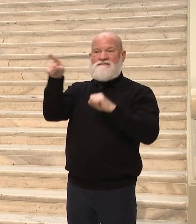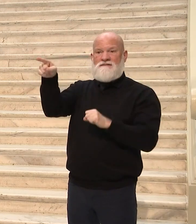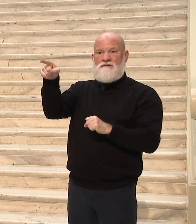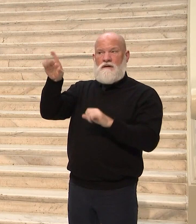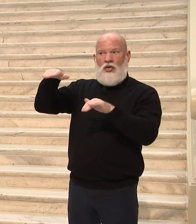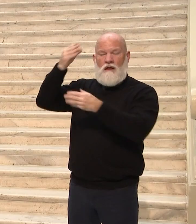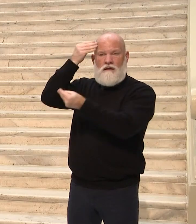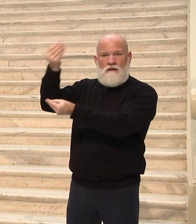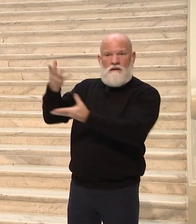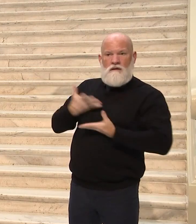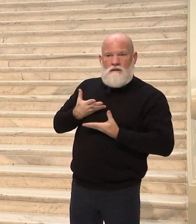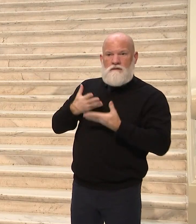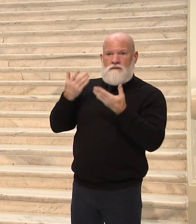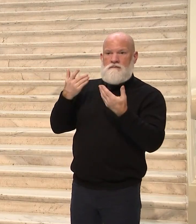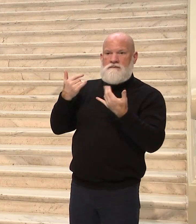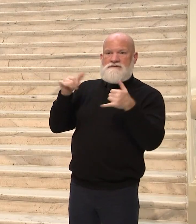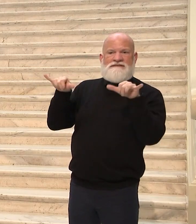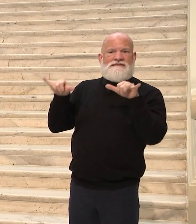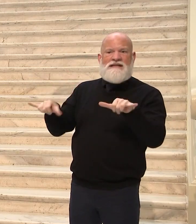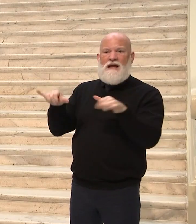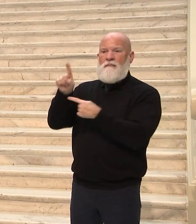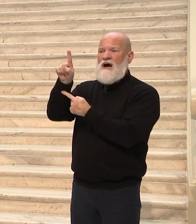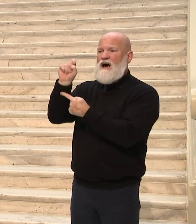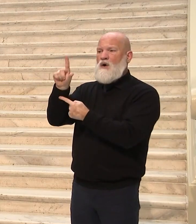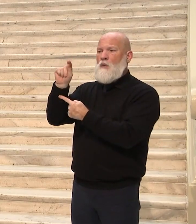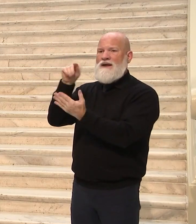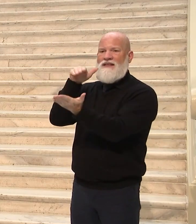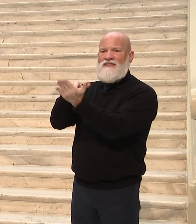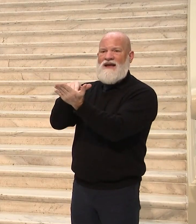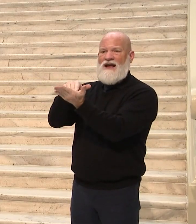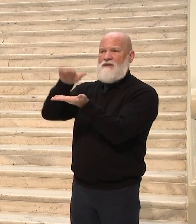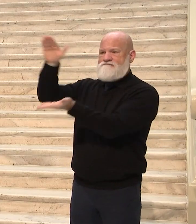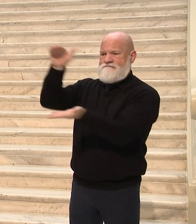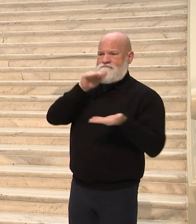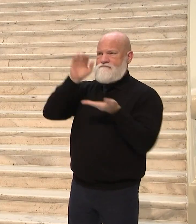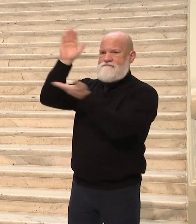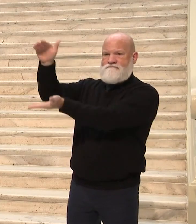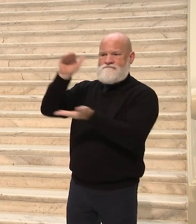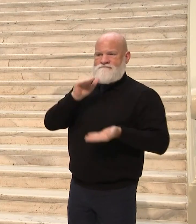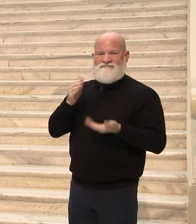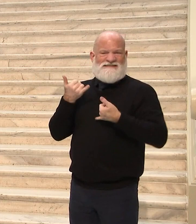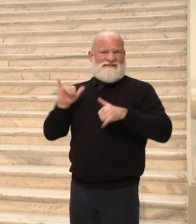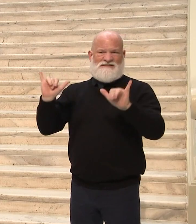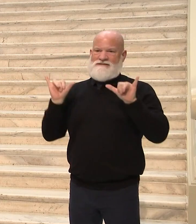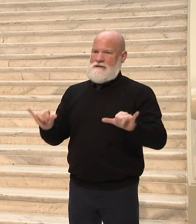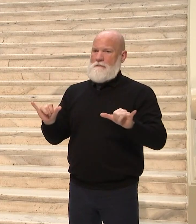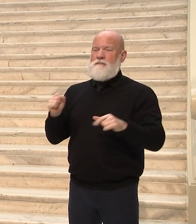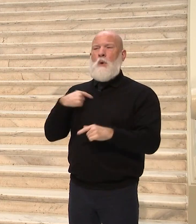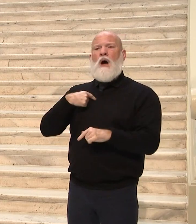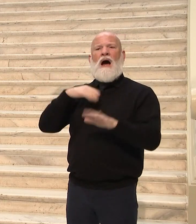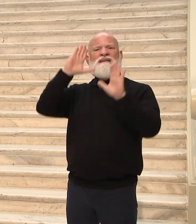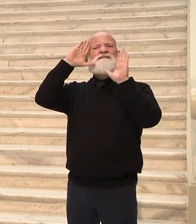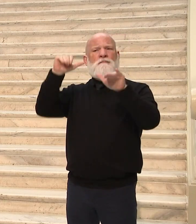INFORMED BY THE BIDEN ADMINISTRATION THAT WE WILL ADMINISTRATION THAT WE WILL ADMINISTRATION THAT WE WILL RECEIVE ADMINISTRATION THAT WE WILL RECEIVE ANY ADMINISTRATION THAT WE WILL RECEIVE ANY INCREASE ADMINISTRATION THAT WE WILL RECEIVE ANY INCREASE IN ADMINISTRATION THAT WE WILL RECEIVE ANY INCREASE IN OUR RECEIVE ANY INCREASE IN OUR RECEIVE ANY INCREASE IN OUR ALLOTMENT RECEIVE ANY INCREASE IN OUR ALLOTMENT ABOVE RECEIVE ANY INCREASE IN OUR ALLOTMENT ABOVE THE RECEIVE ANY INCREASE IN OUR ALLOTMENT ABOVE THE 120,000 RECEIVE ANY INCREASE IN OUR ALLOTMENT ABOVE THE 120,000 WE ALLOTMENT ABOVE THE 120,000 WE ALLOTMENT ABOVE THE 120,000 WE ARE ALLOTMENT ABOVE THE 120,000 WE ARE CURRENTLY ALLOTMENT ABOVE THE 120,000 WE ARE CURRENTLY GETTING. ARE CURRENTLY GETTING. ARE CURRENTLY GETTING. AND ARE CURRENTLY GETTING. AND WE ARE CURRENTLY GETTING. AND WE DO ARE CURRENTLY GETTING. AND WE DO NOT ARE CURRENTLY GETTING. AND WE DO NOT EXPECT ARE CURRENTLY GETTING. AND WE DO NOT EXPECT THAT ARE CURRENTLY GETTING. AND WE DO NOT EXPECT THAT TO AND WE DO NOT EXPECT THAT TO